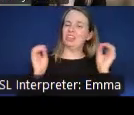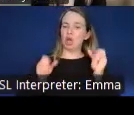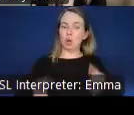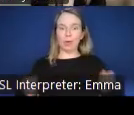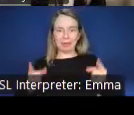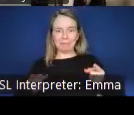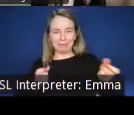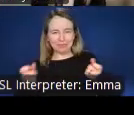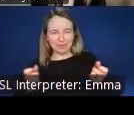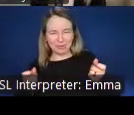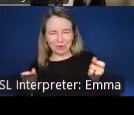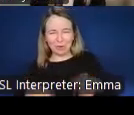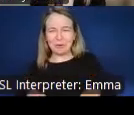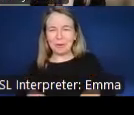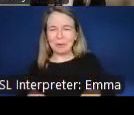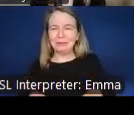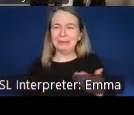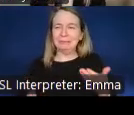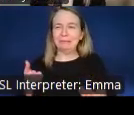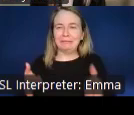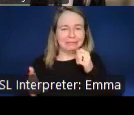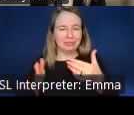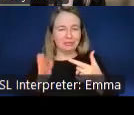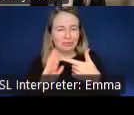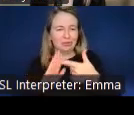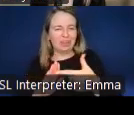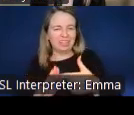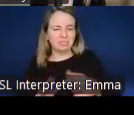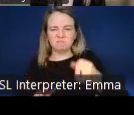It's not necessarily reflective of willful defiance.